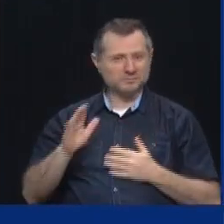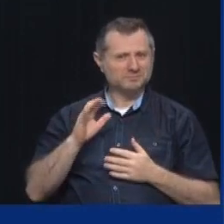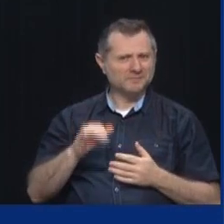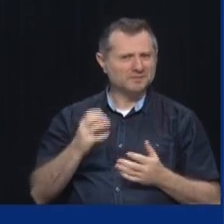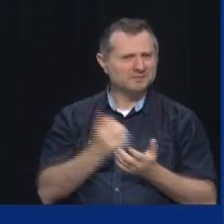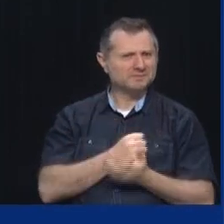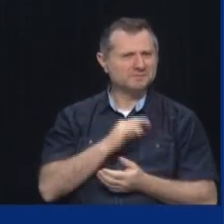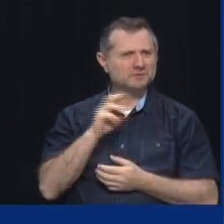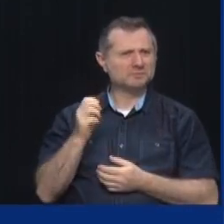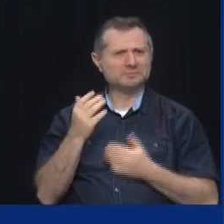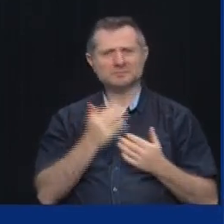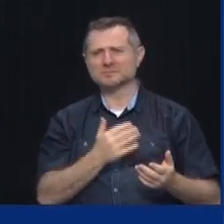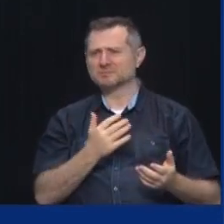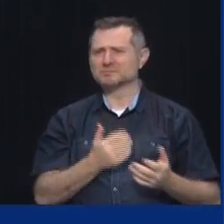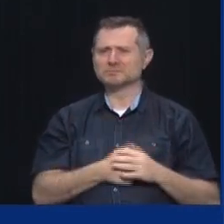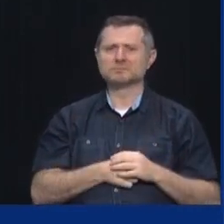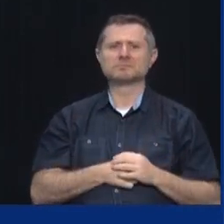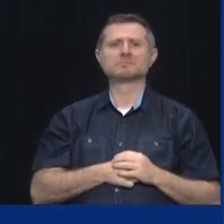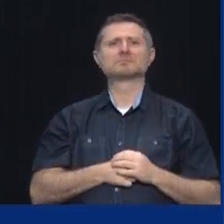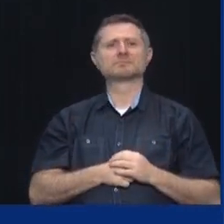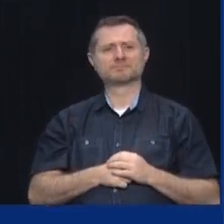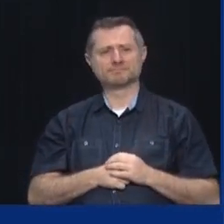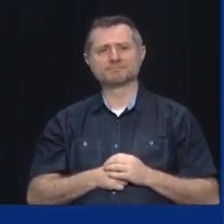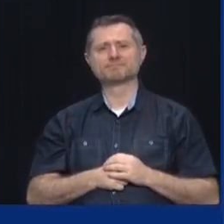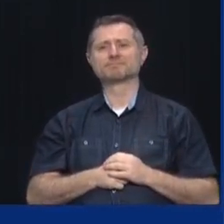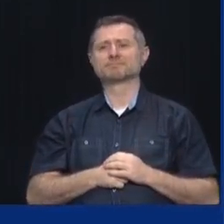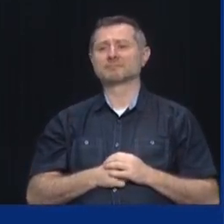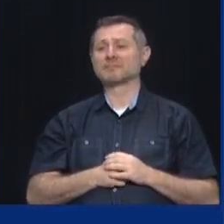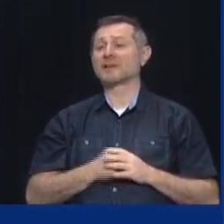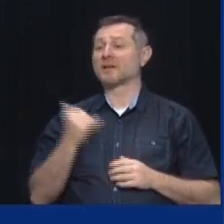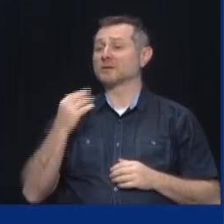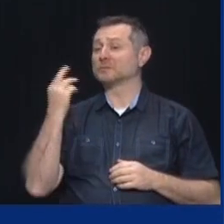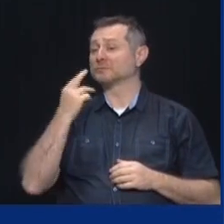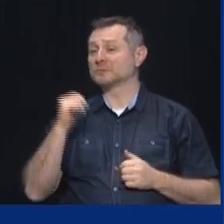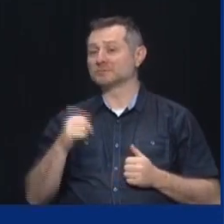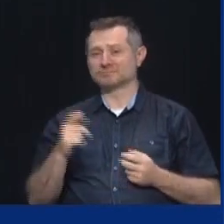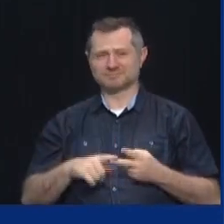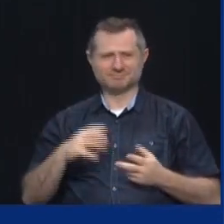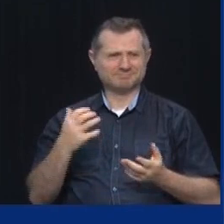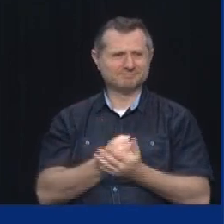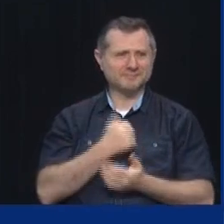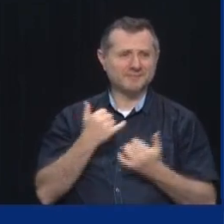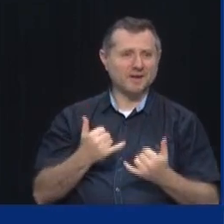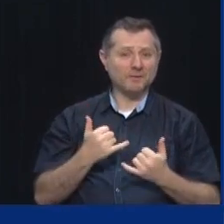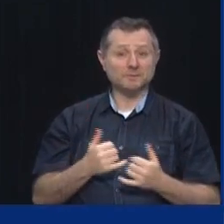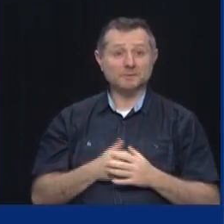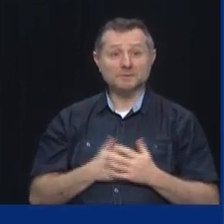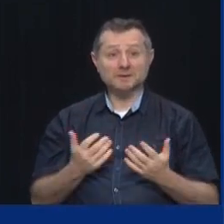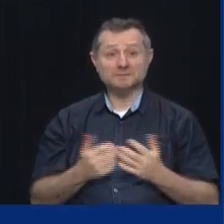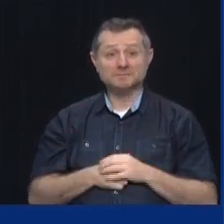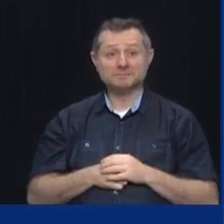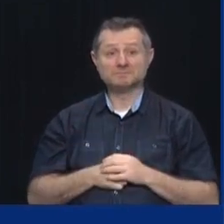PAY FOR COLLEGE? TELL YOUR 12 TO 17-YEAR-OLD TO GET A VACCINE.